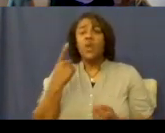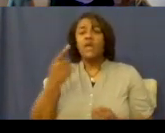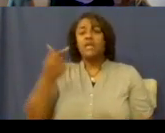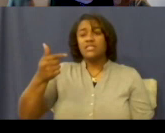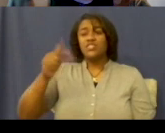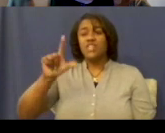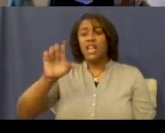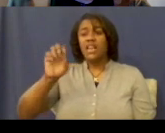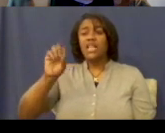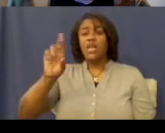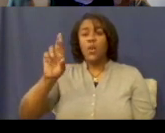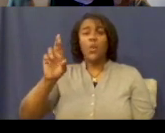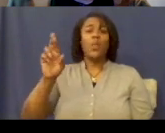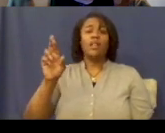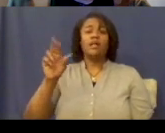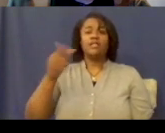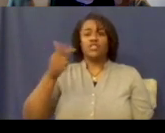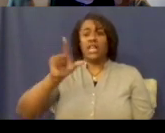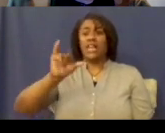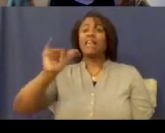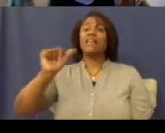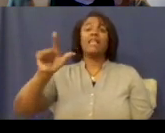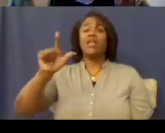those cells that people thought were glue.